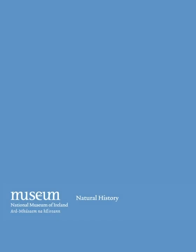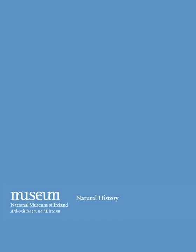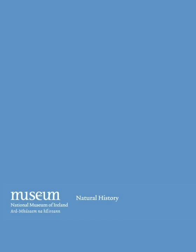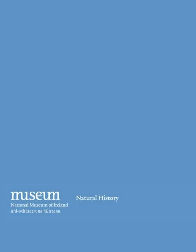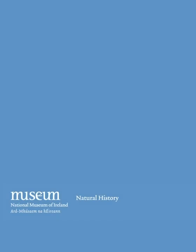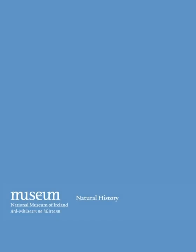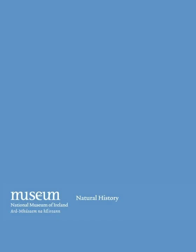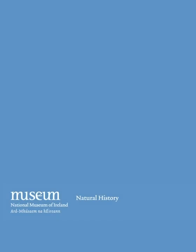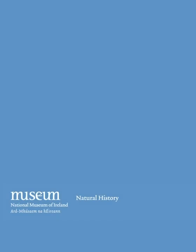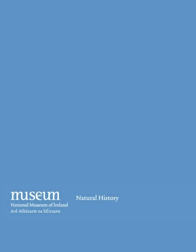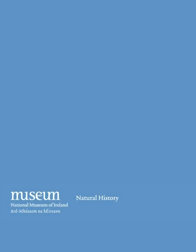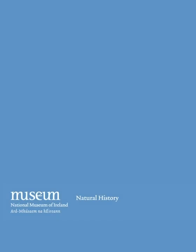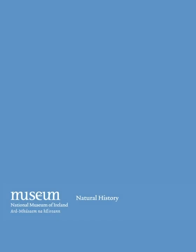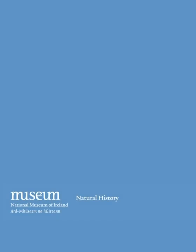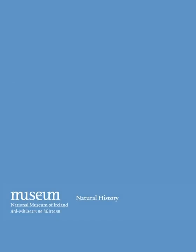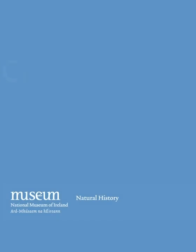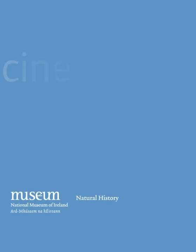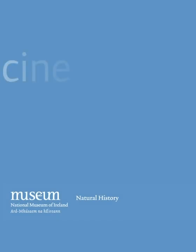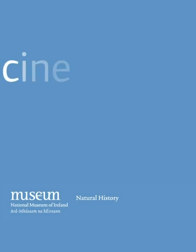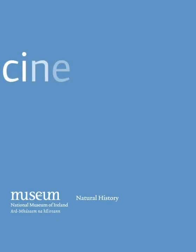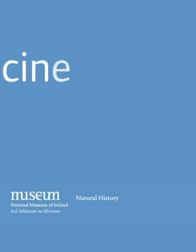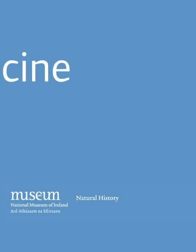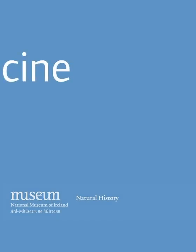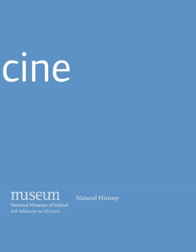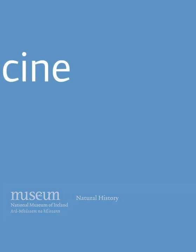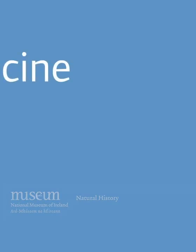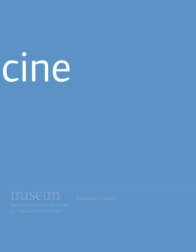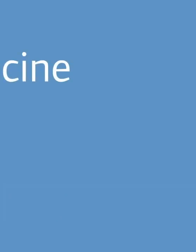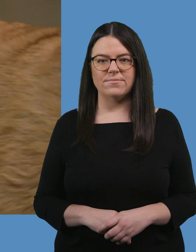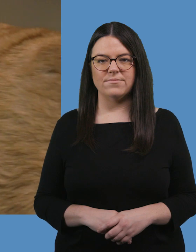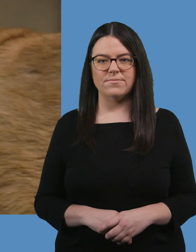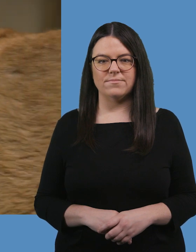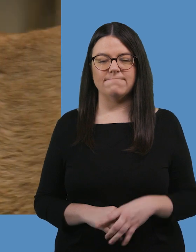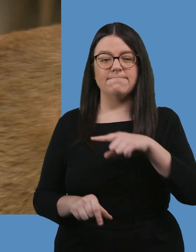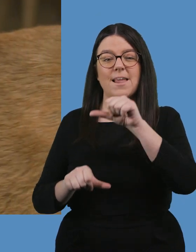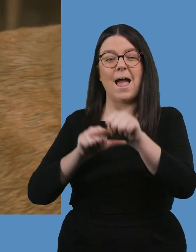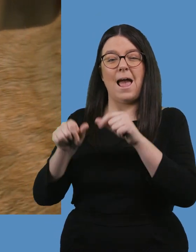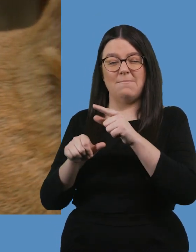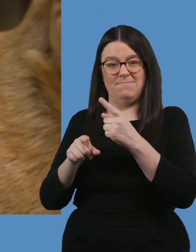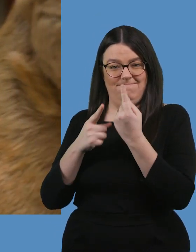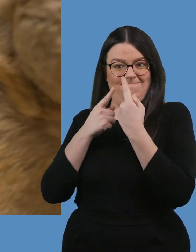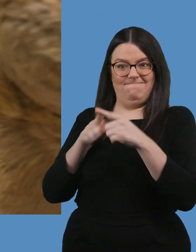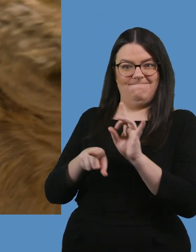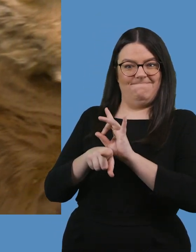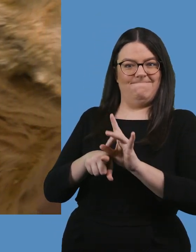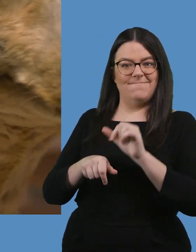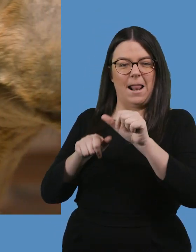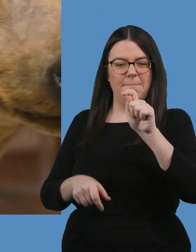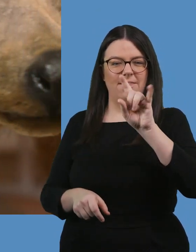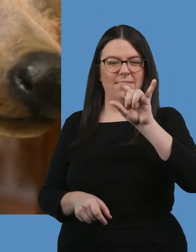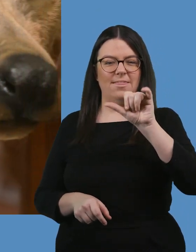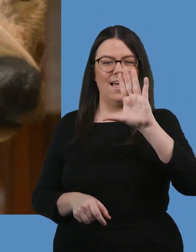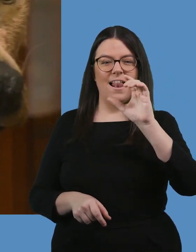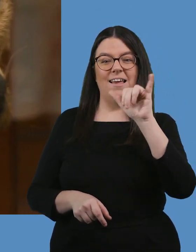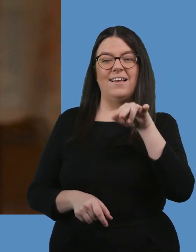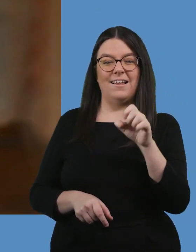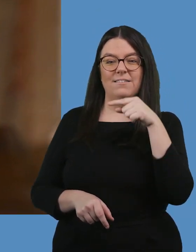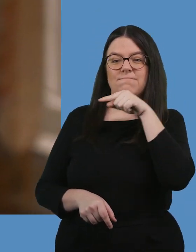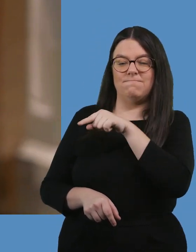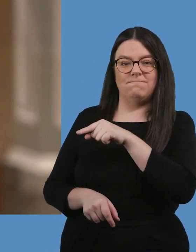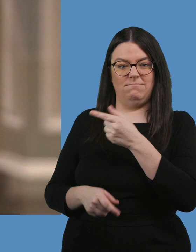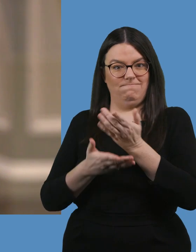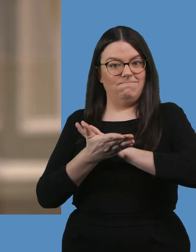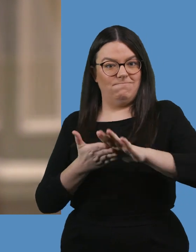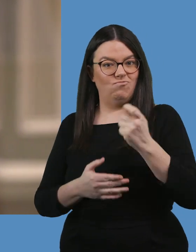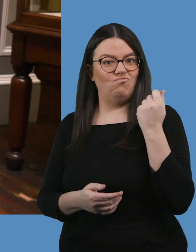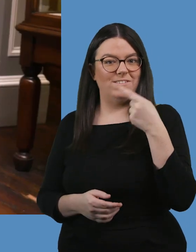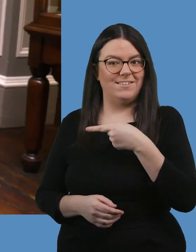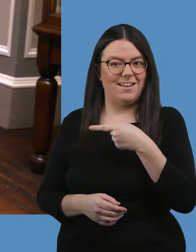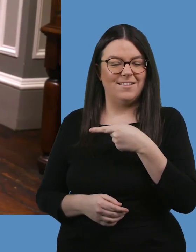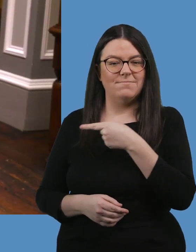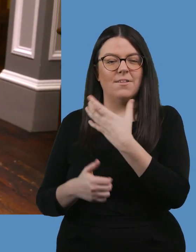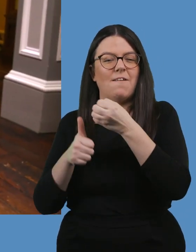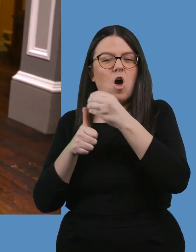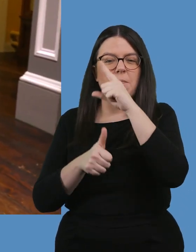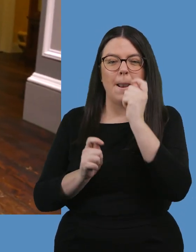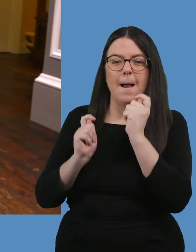This animal, the very unusual thylacine, is one that went extinct in recent times. Other names